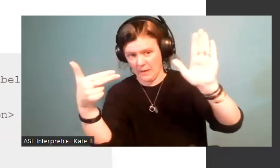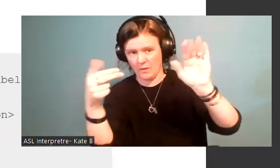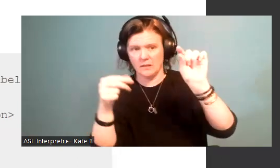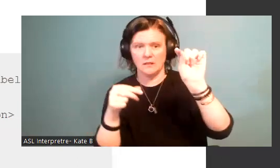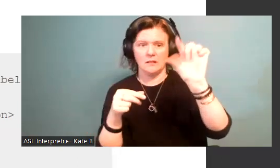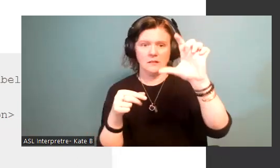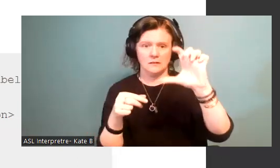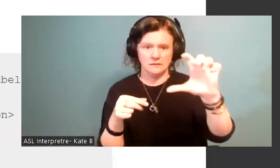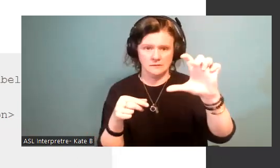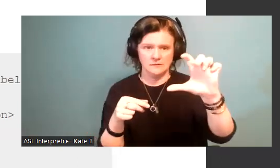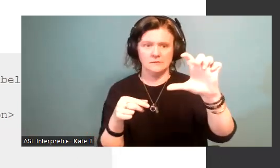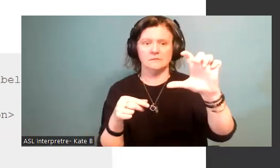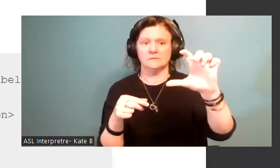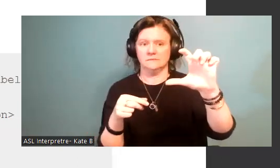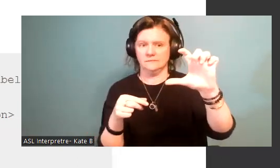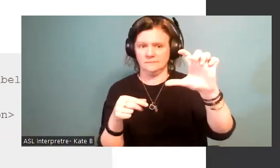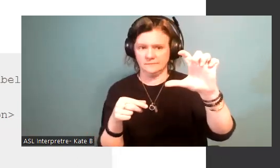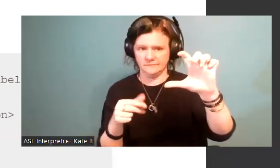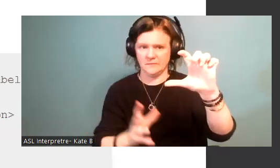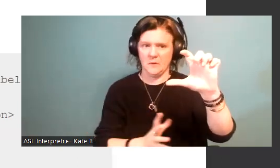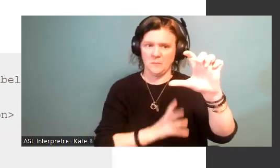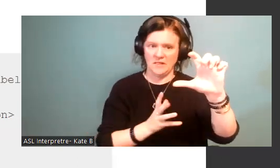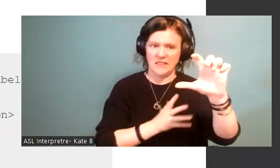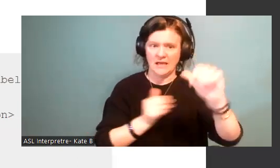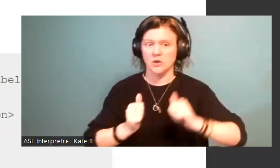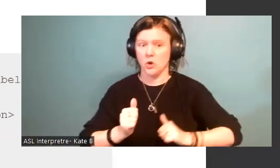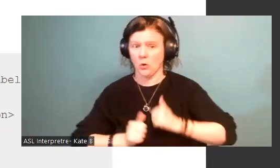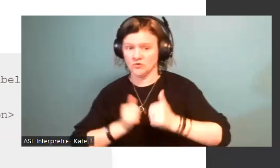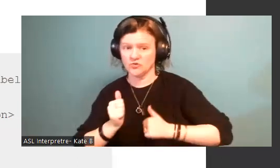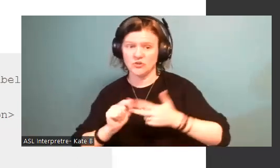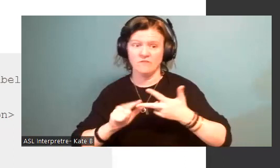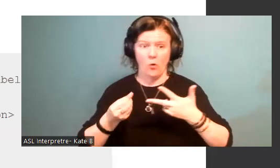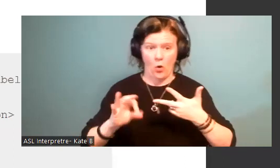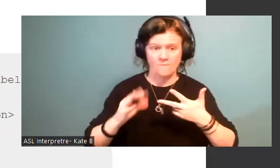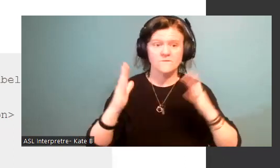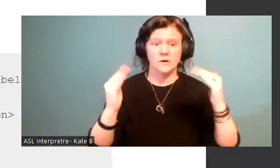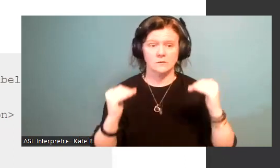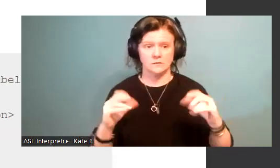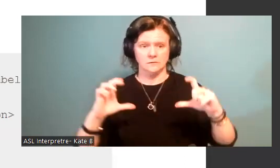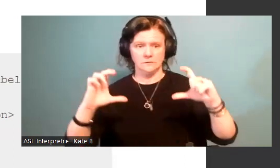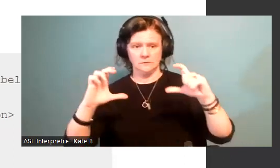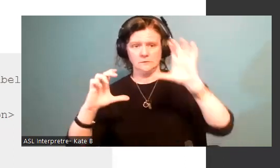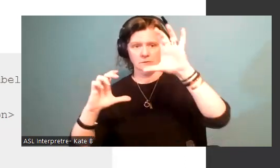see there's three different fields. They have